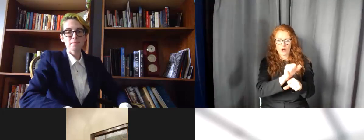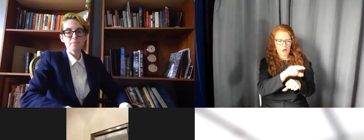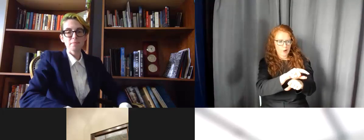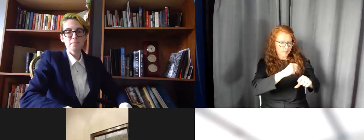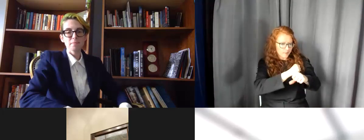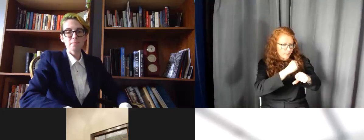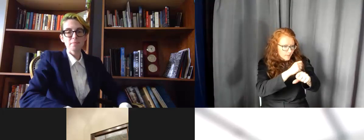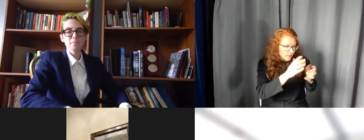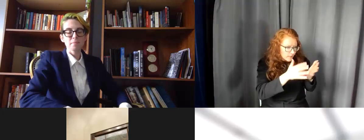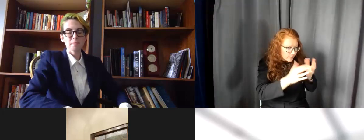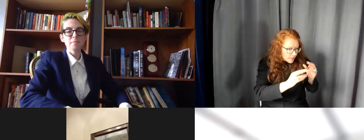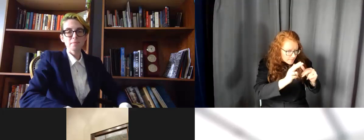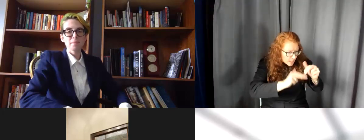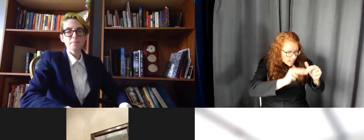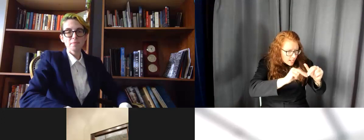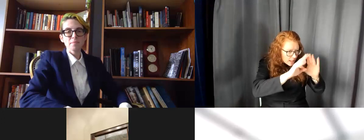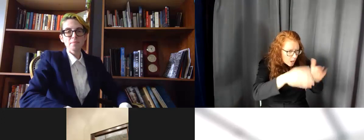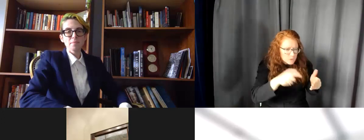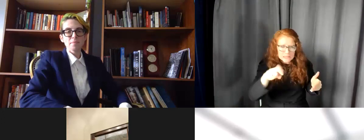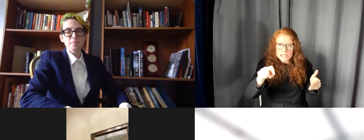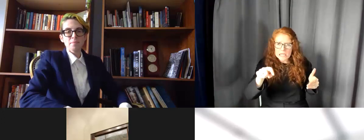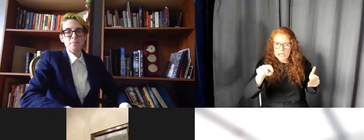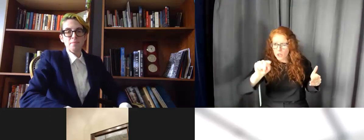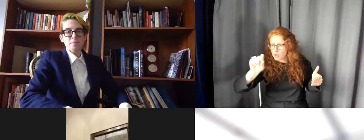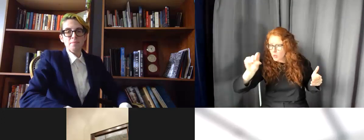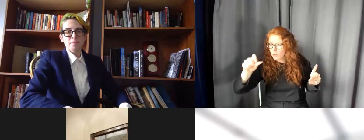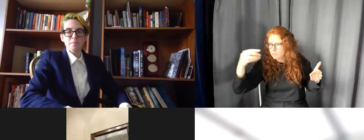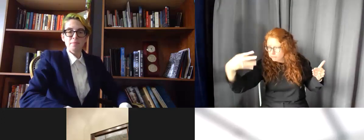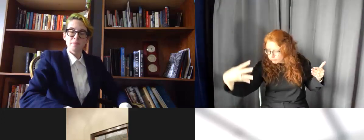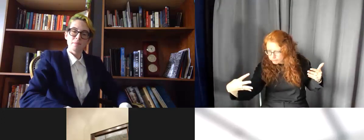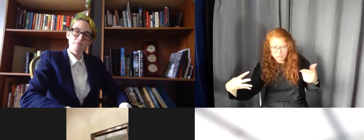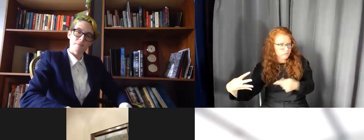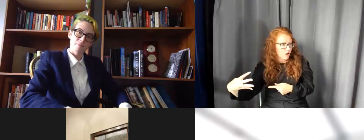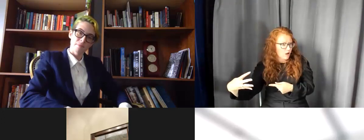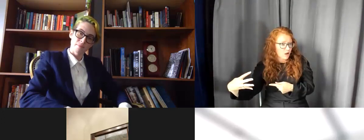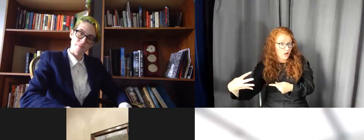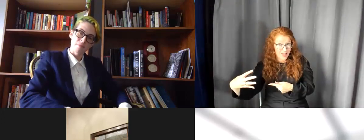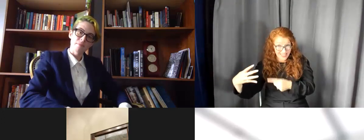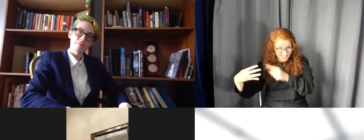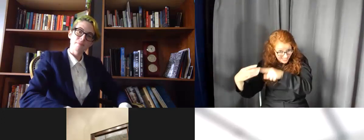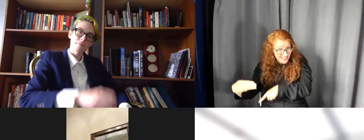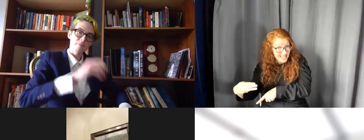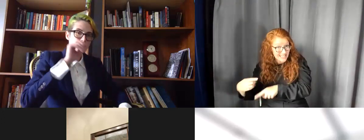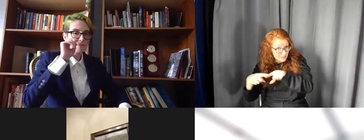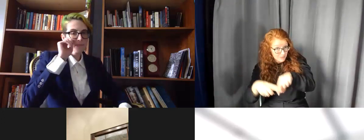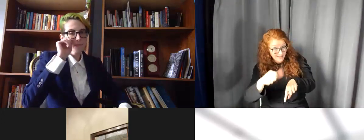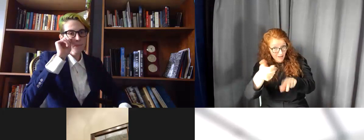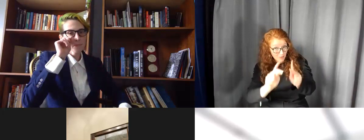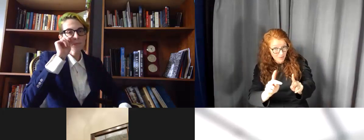Grace: things that we need to do our jobs and to pursue our dreams. So they should be accessible to us.